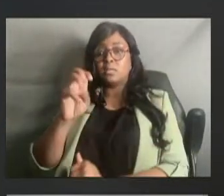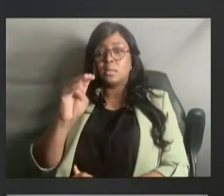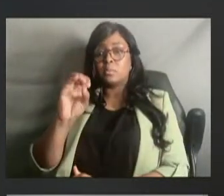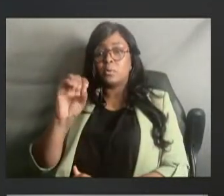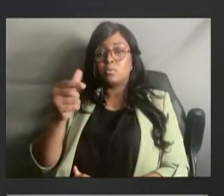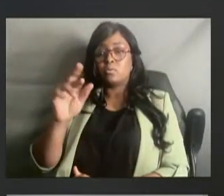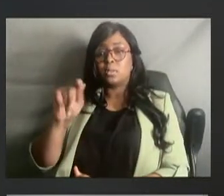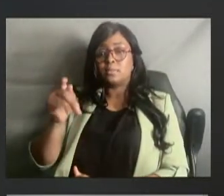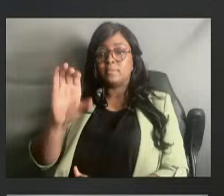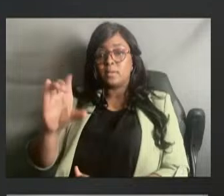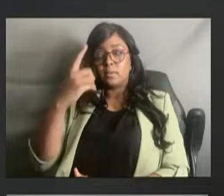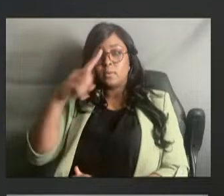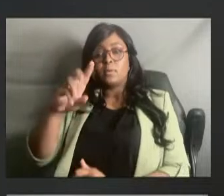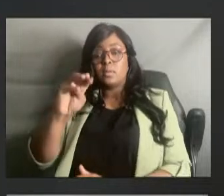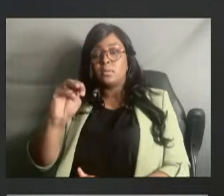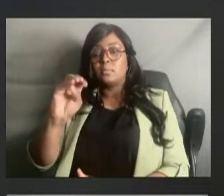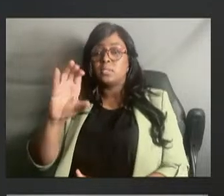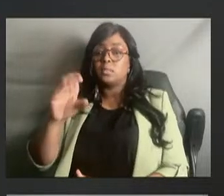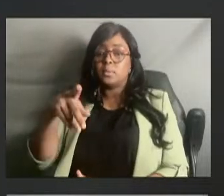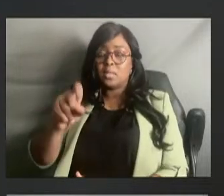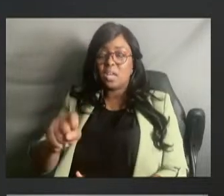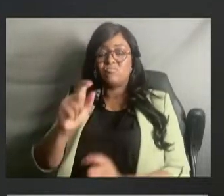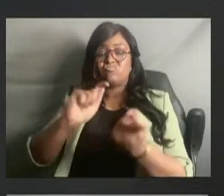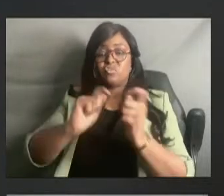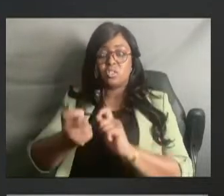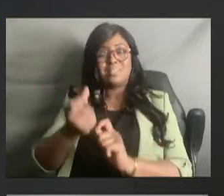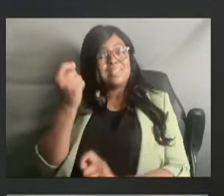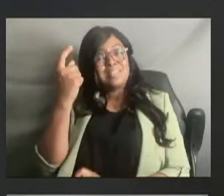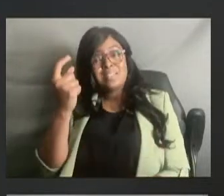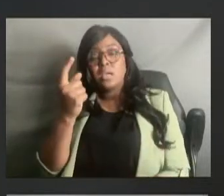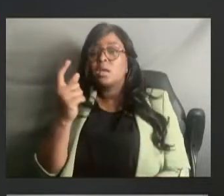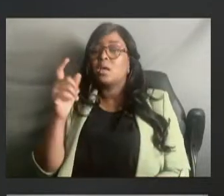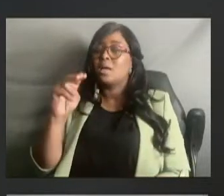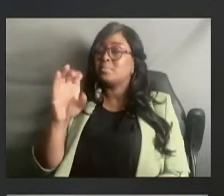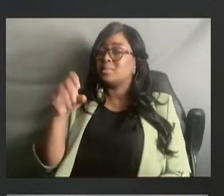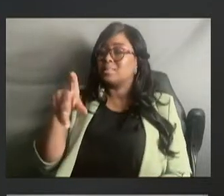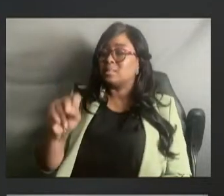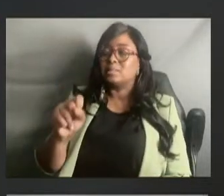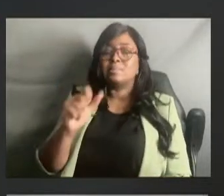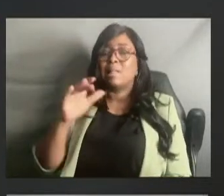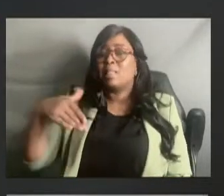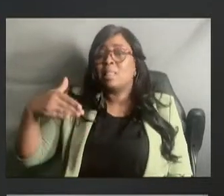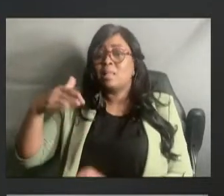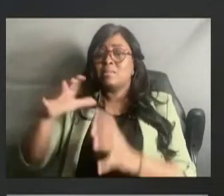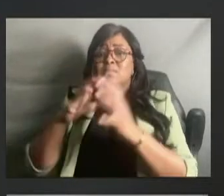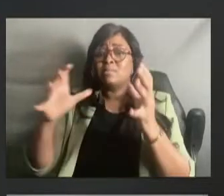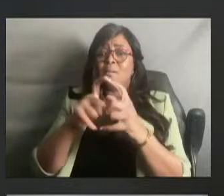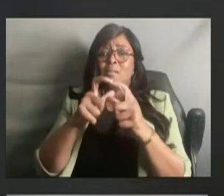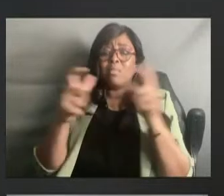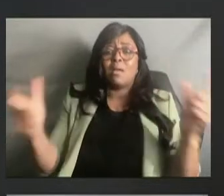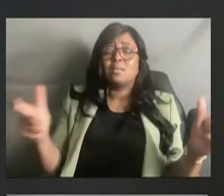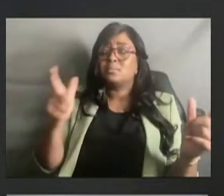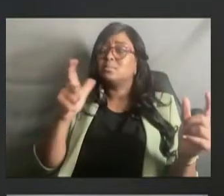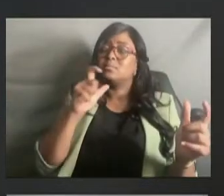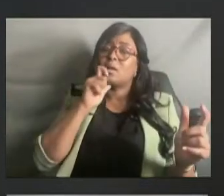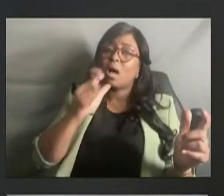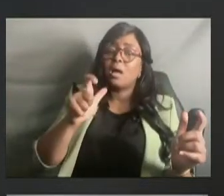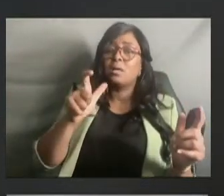about how M.c.p.s has changed and how the demographics of M.c.p.s. Has changed, but the